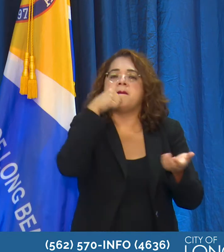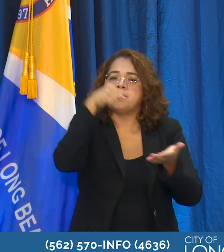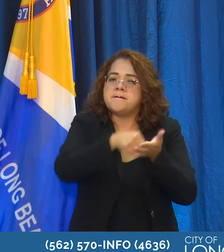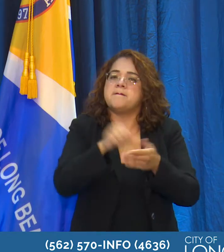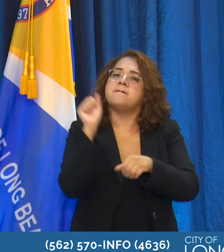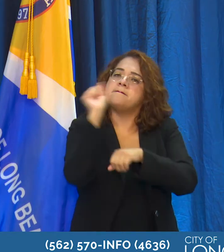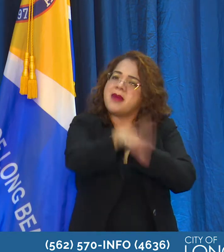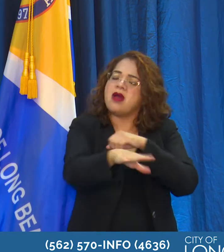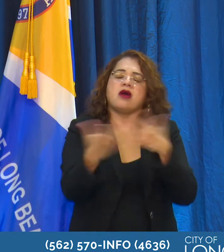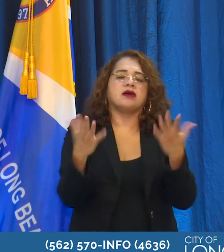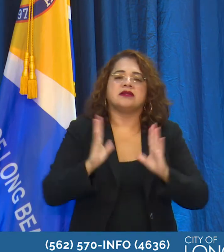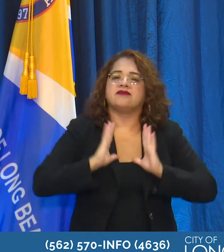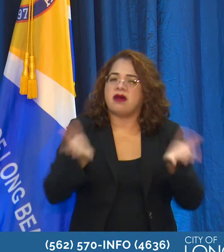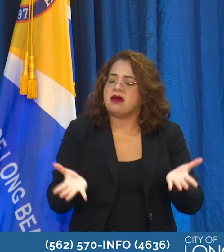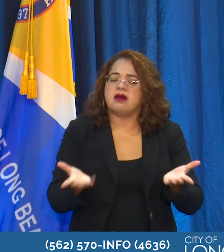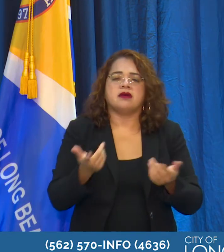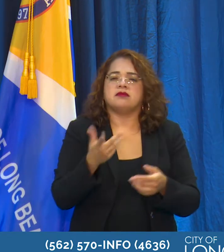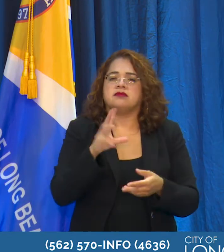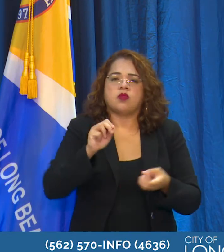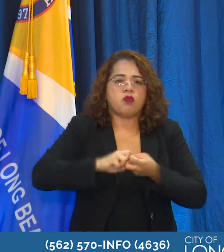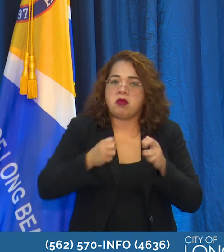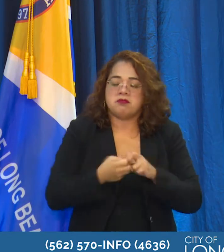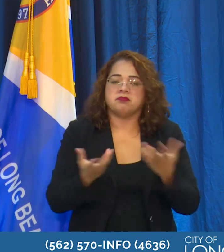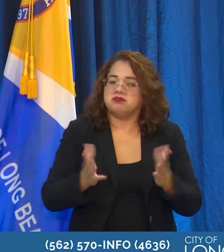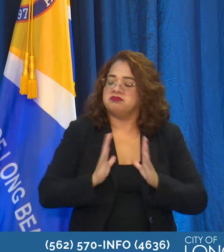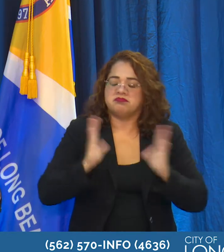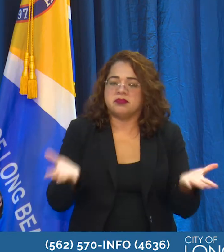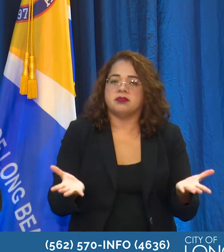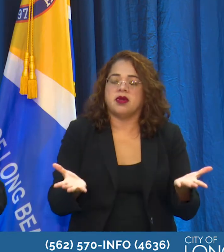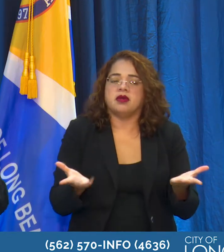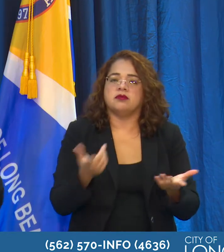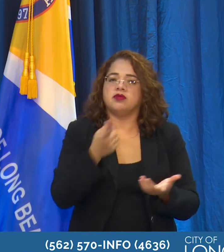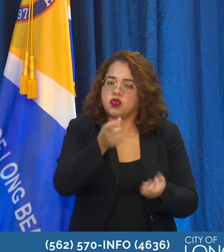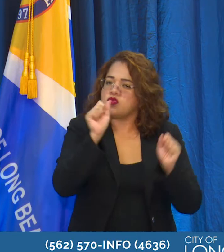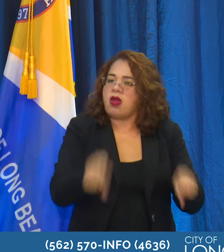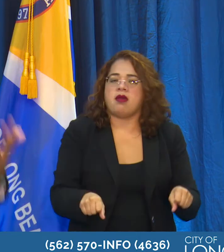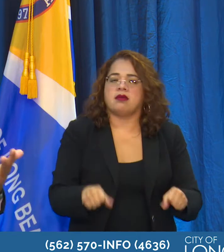this fall. Personally, it's also the best way to vote because you can do it from the comfort of